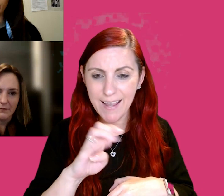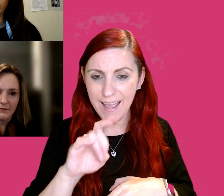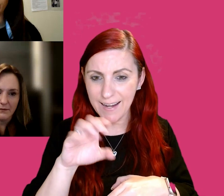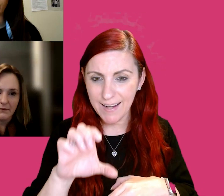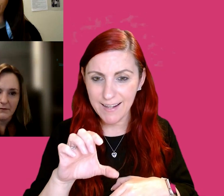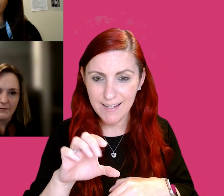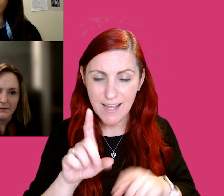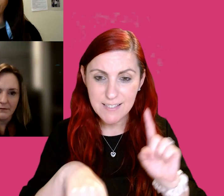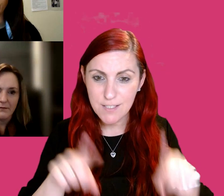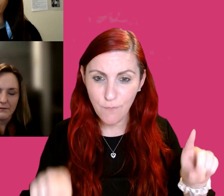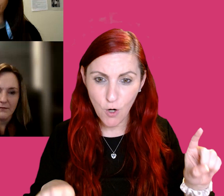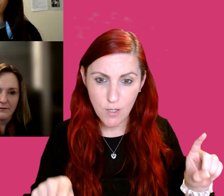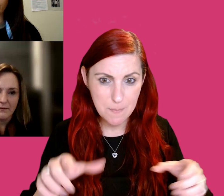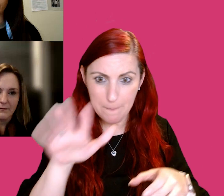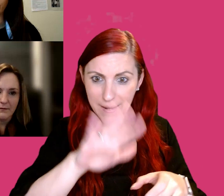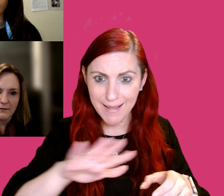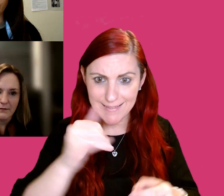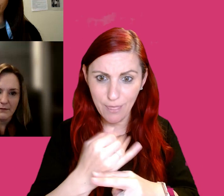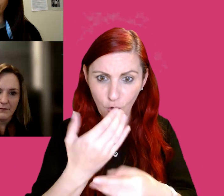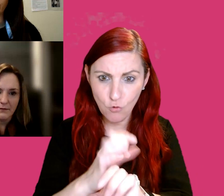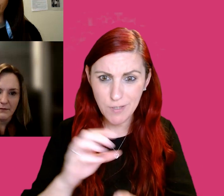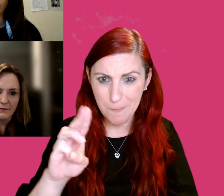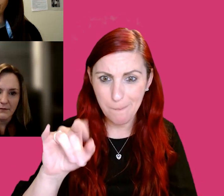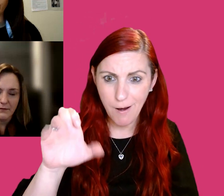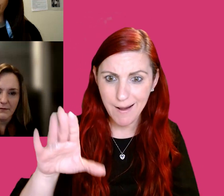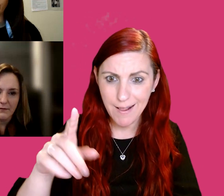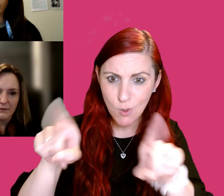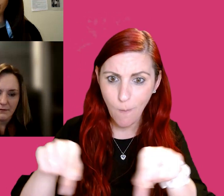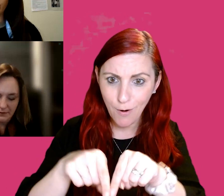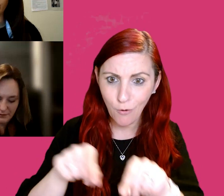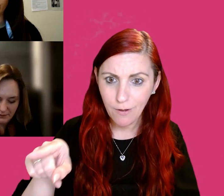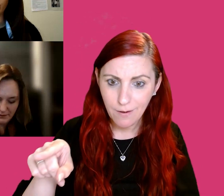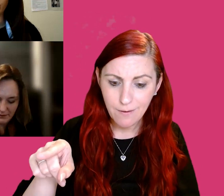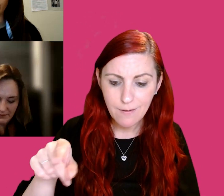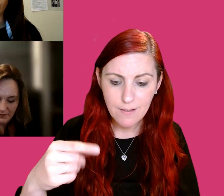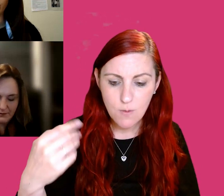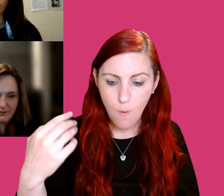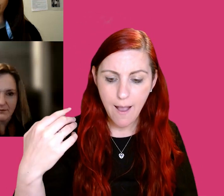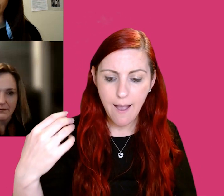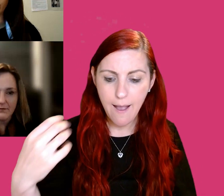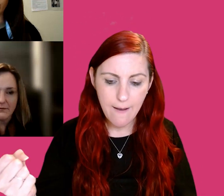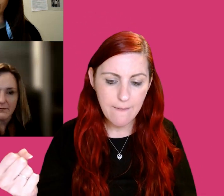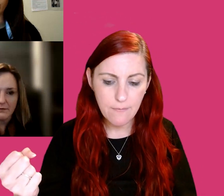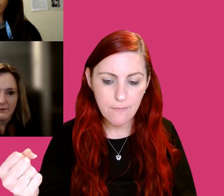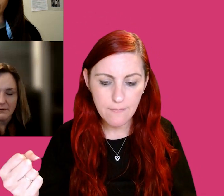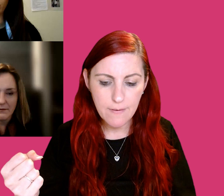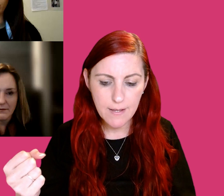country actually in Parnell Square um it there has been a tendency and it's just a kind of historic